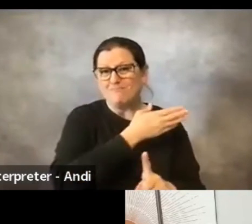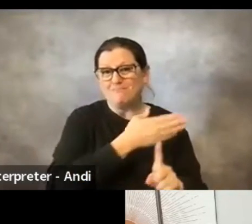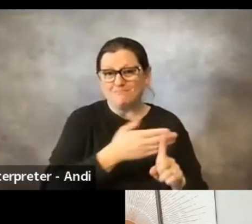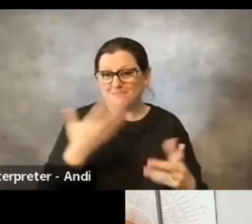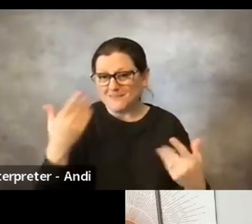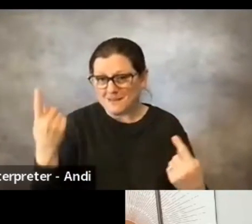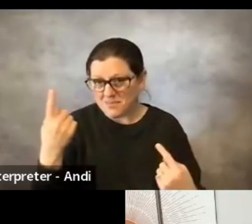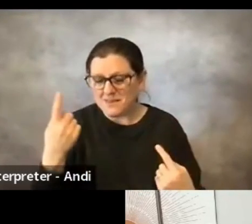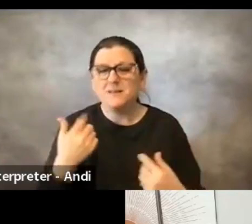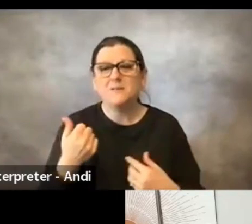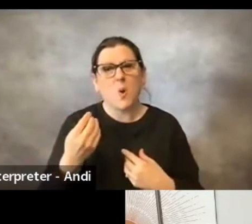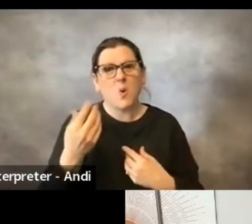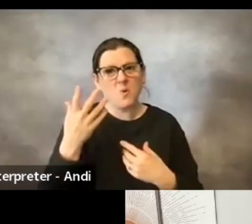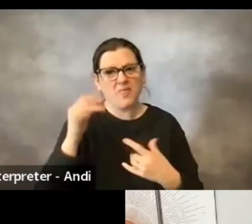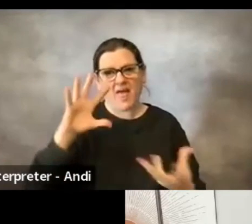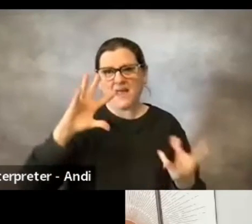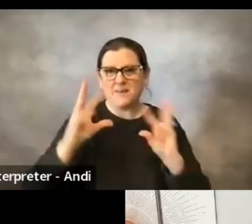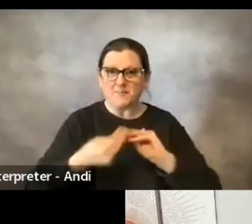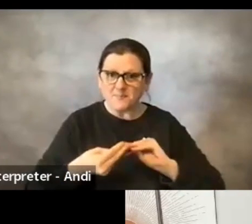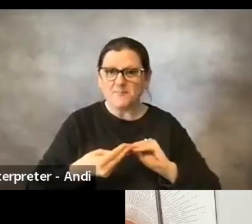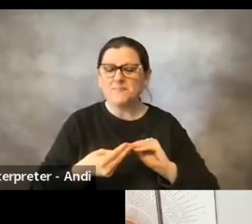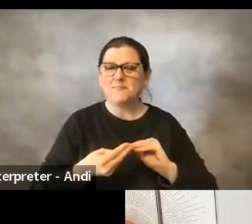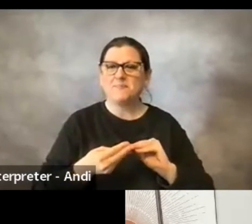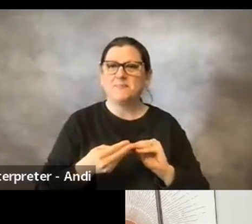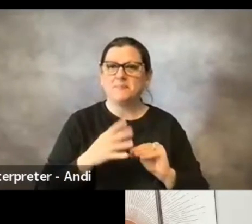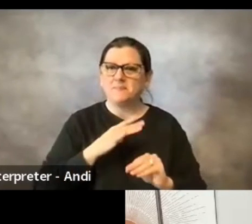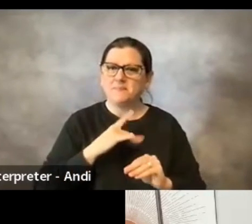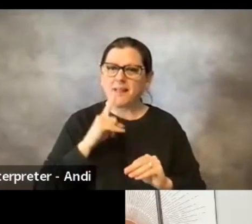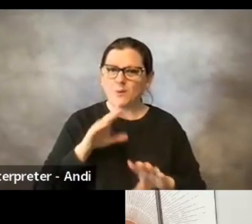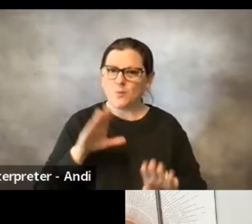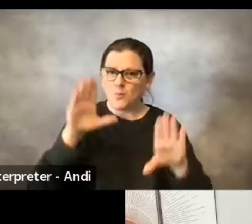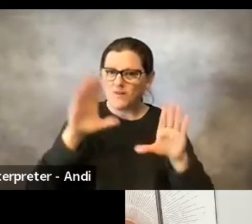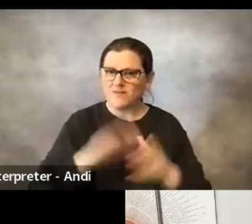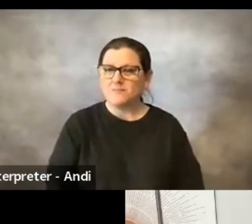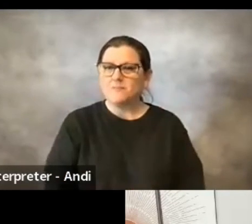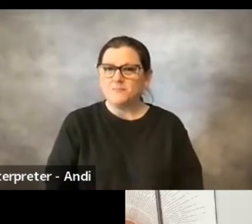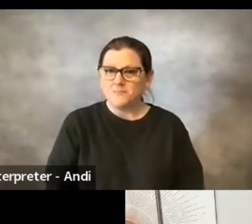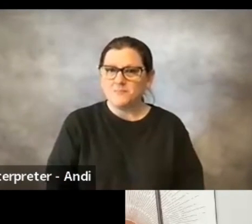this kind of just brings it all together, which I think is really, really wonderful. So,